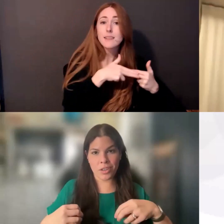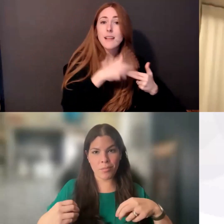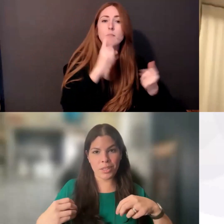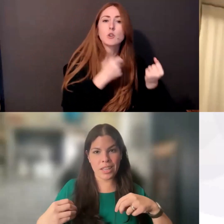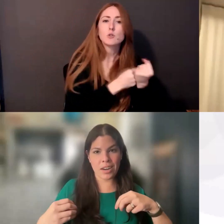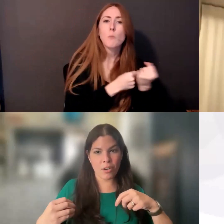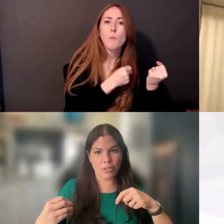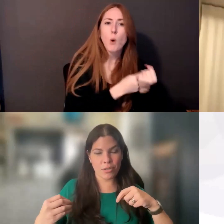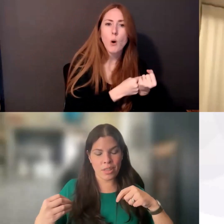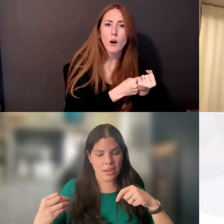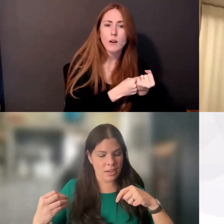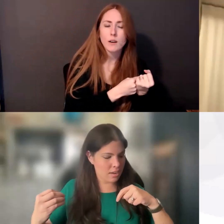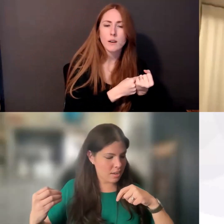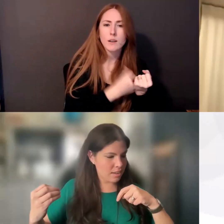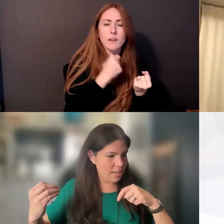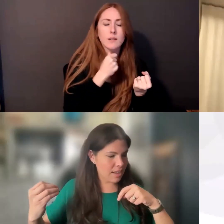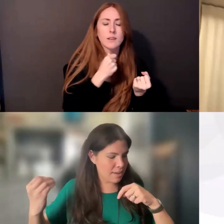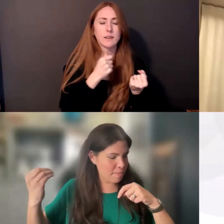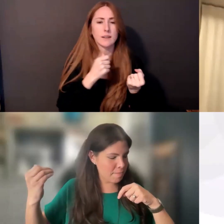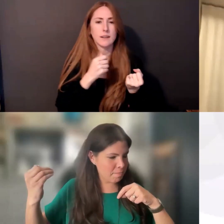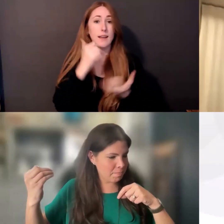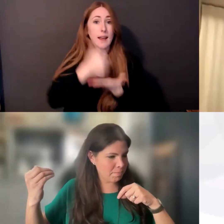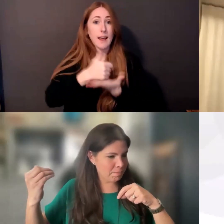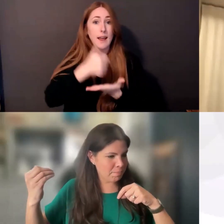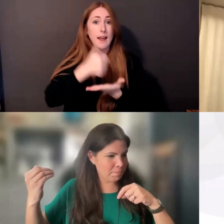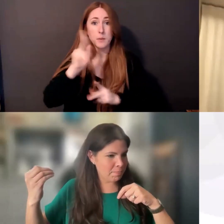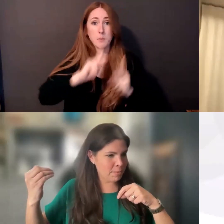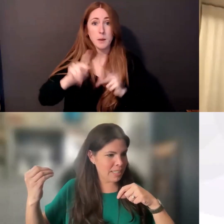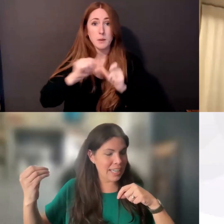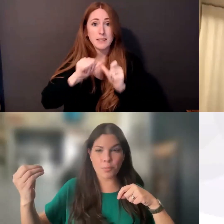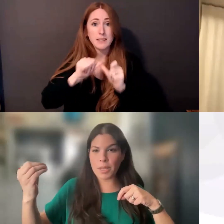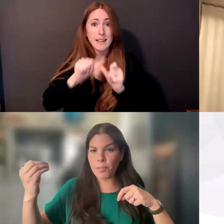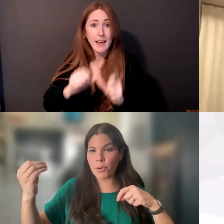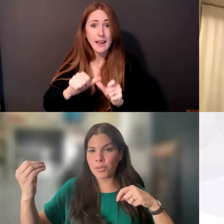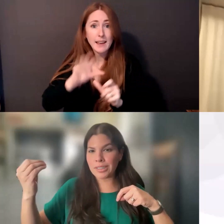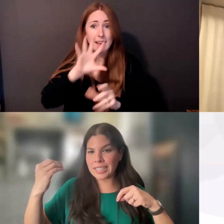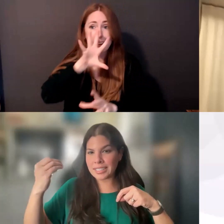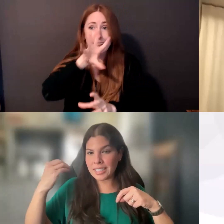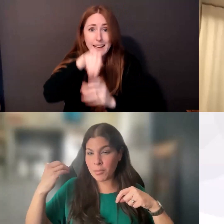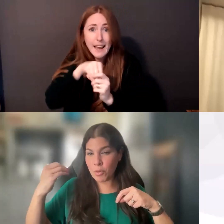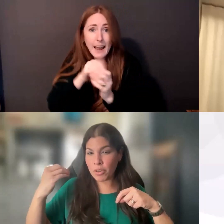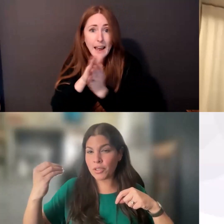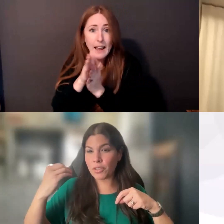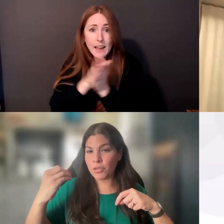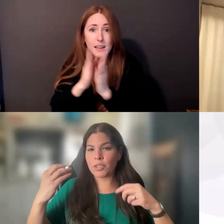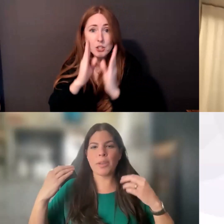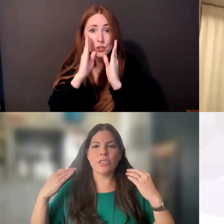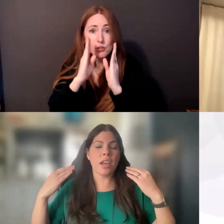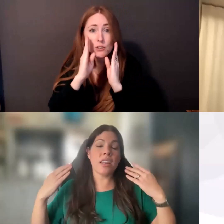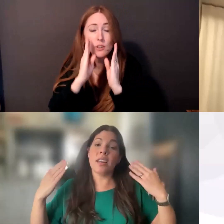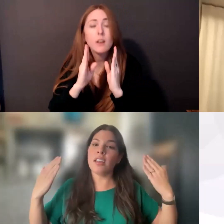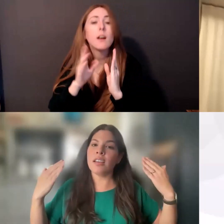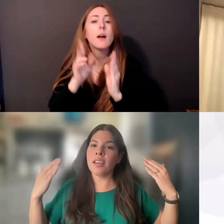but that also then gets people listening more to you, especially and--